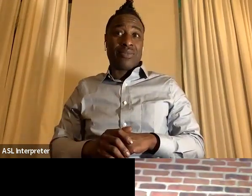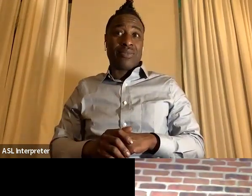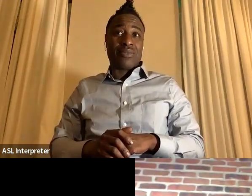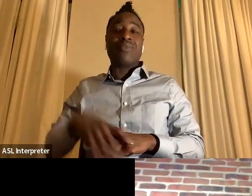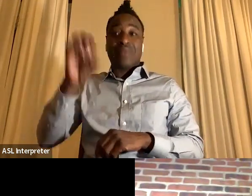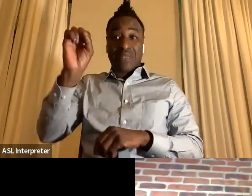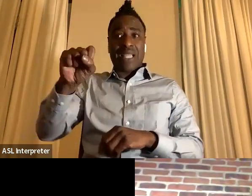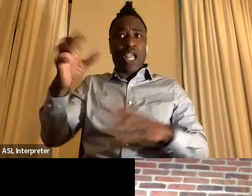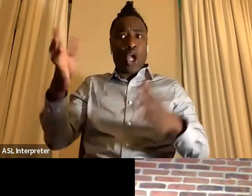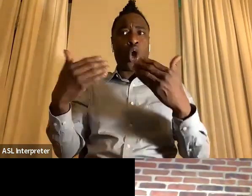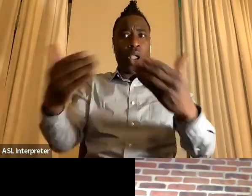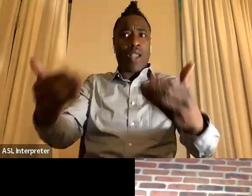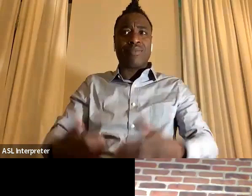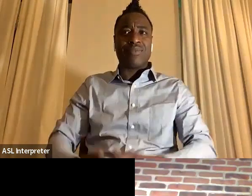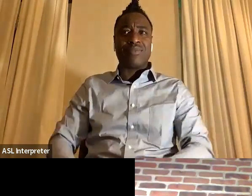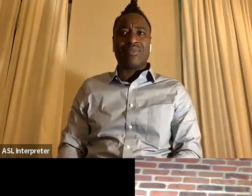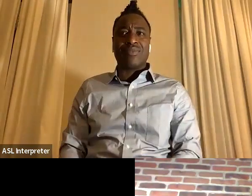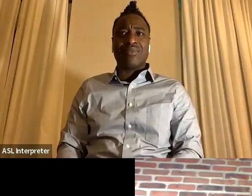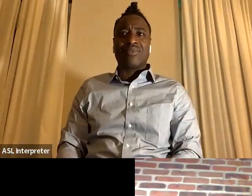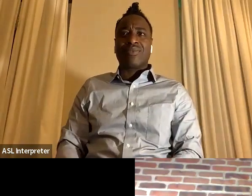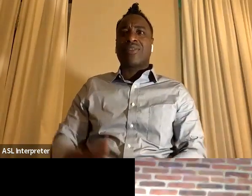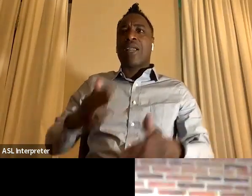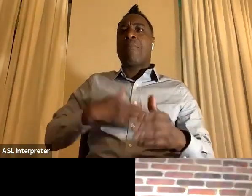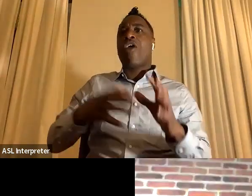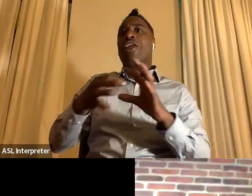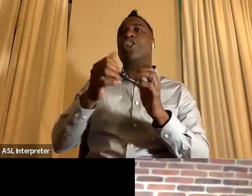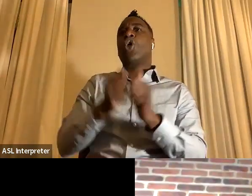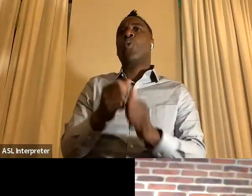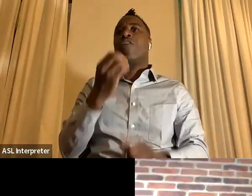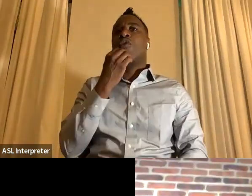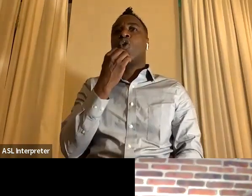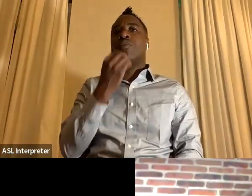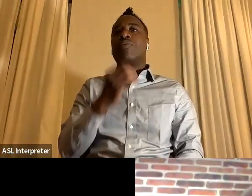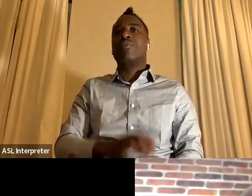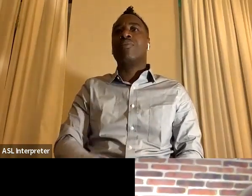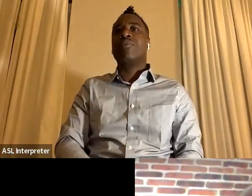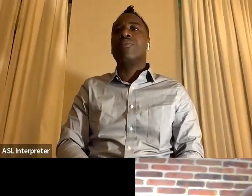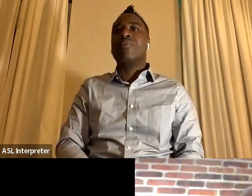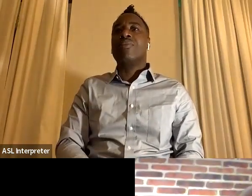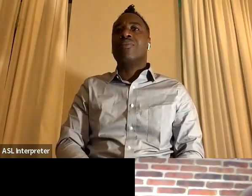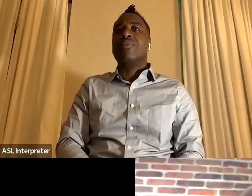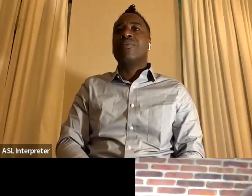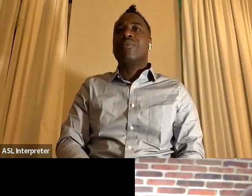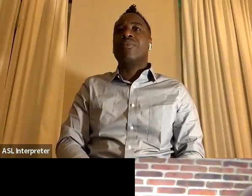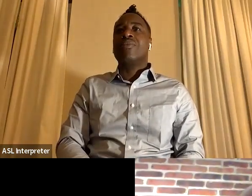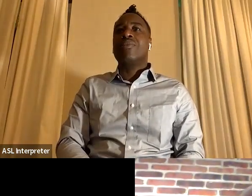Oh, my relationship with food.